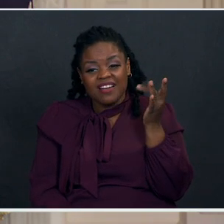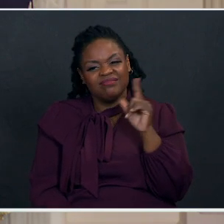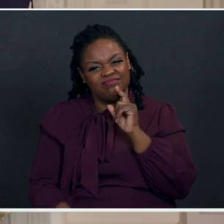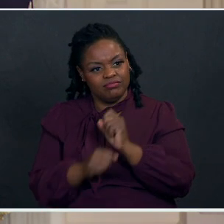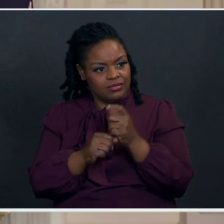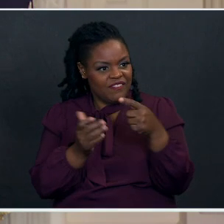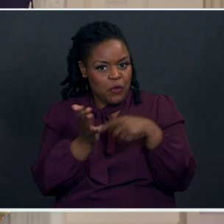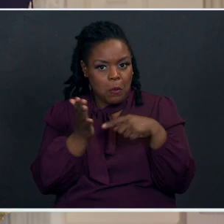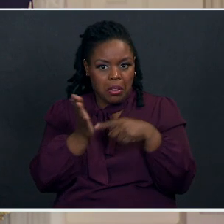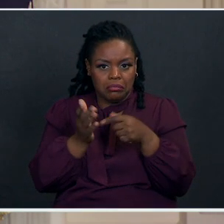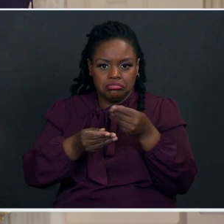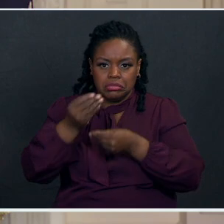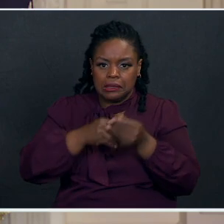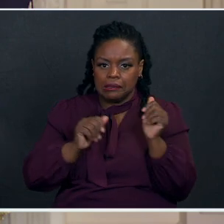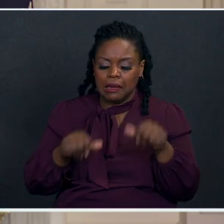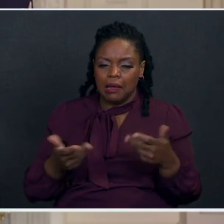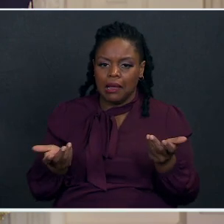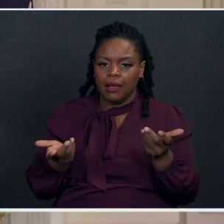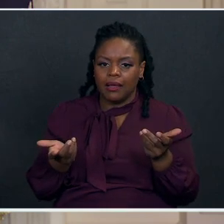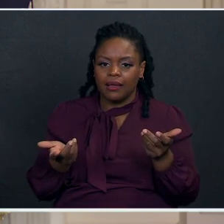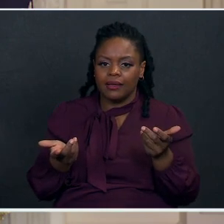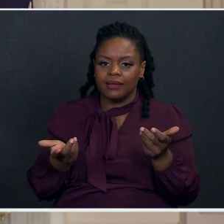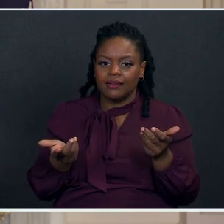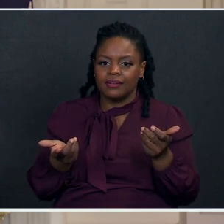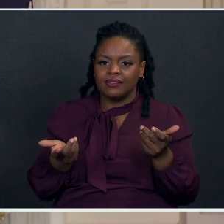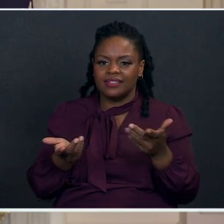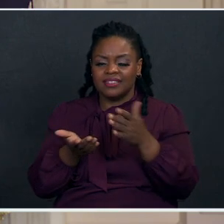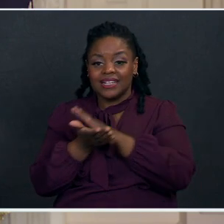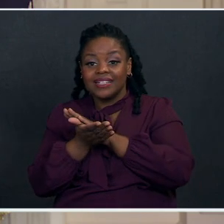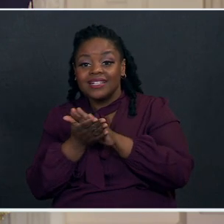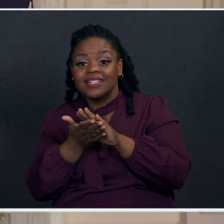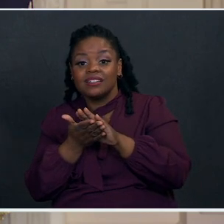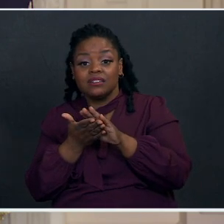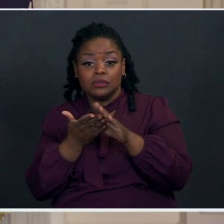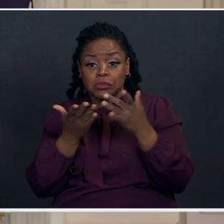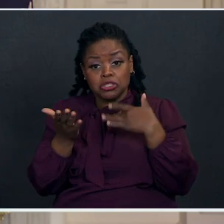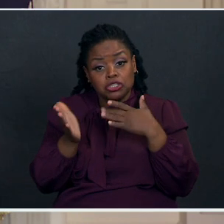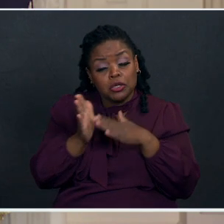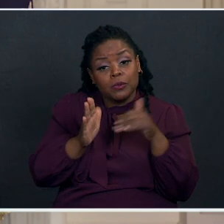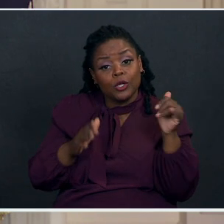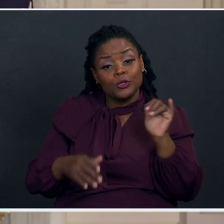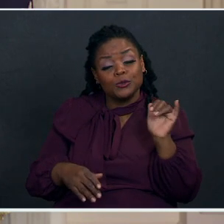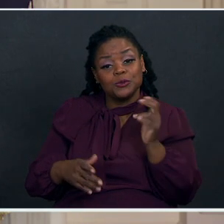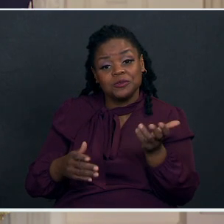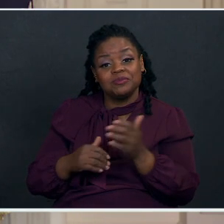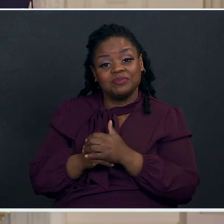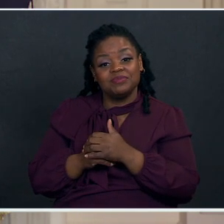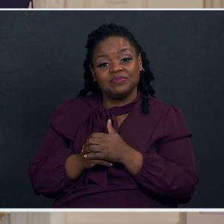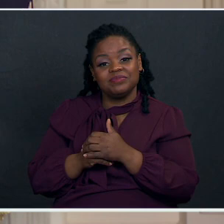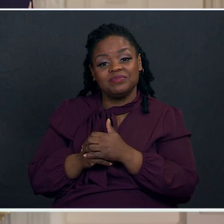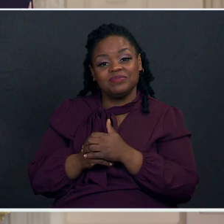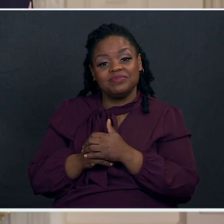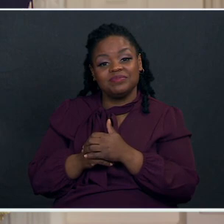because it's clean; because, in many cases, it's cheaper. And it's the way we're keeping up -- they're keeping up.